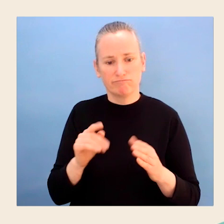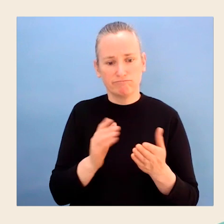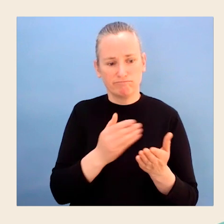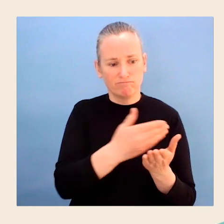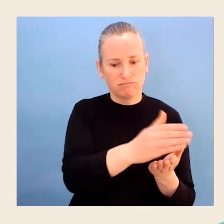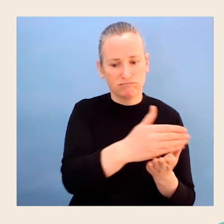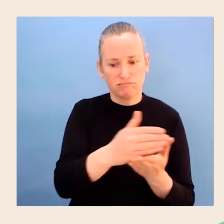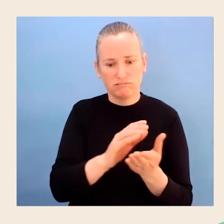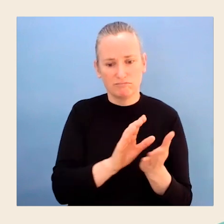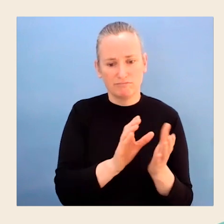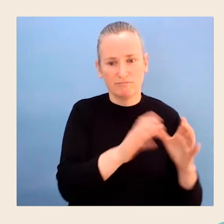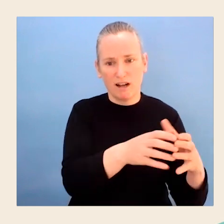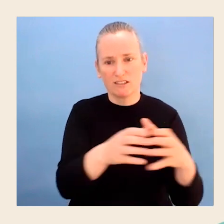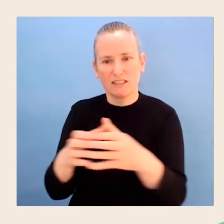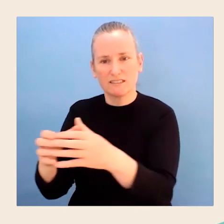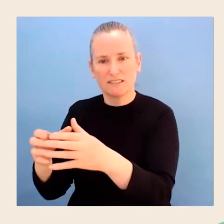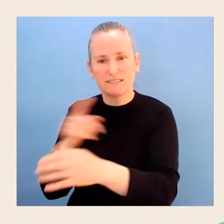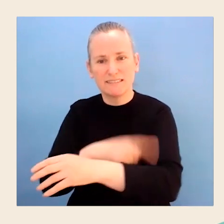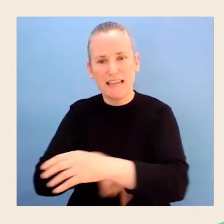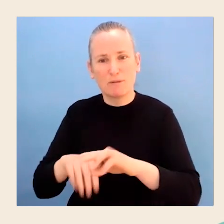then you cannot call yourself,